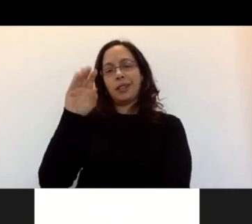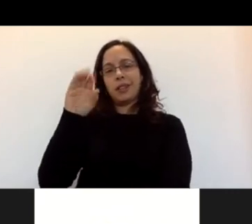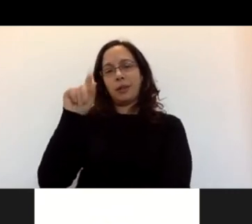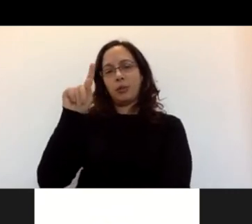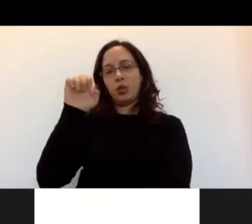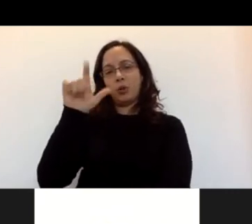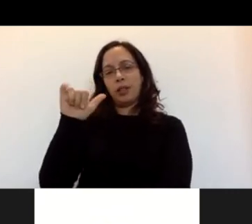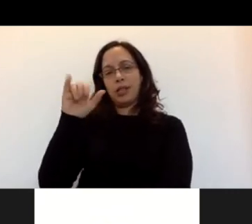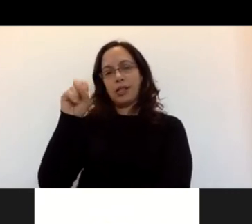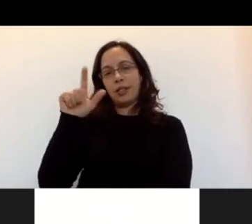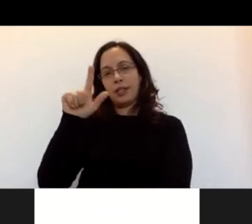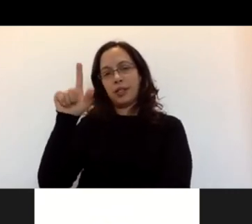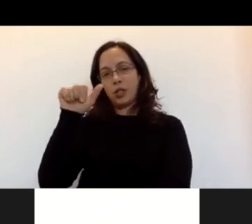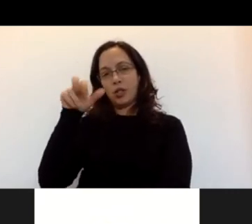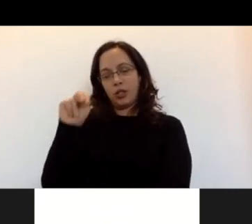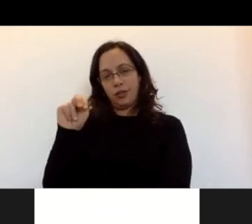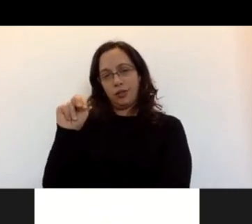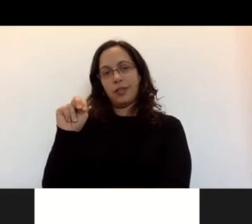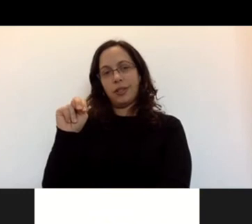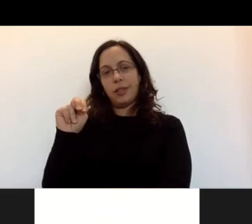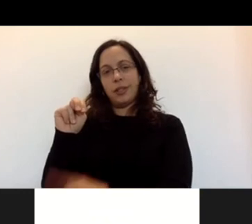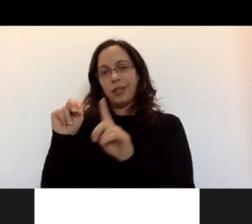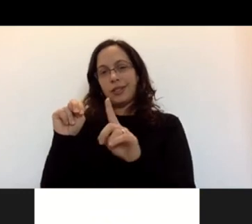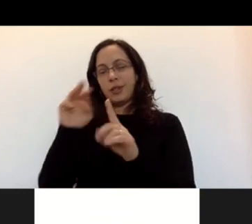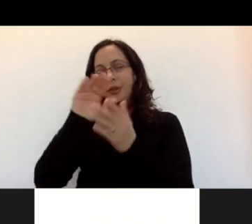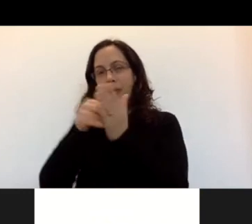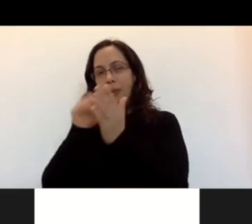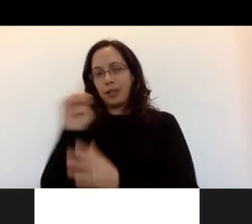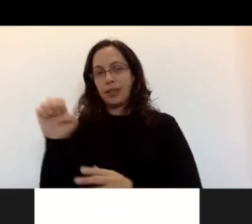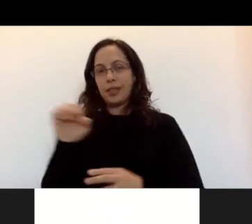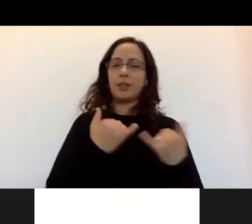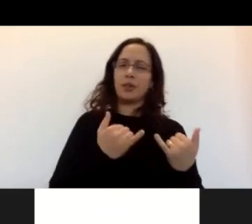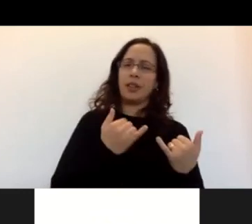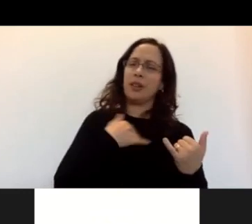understanding the Middle East and violence in the Middle East as something that is kind of endemic